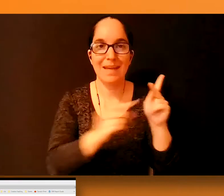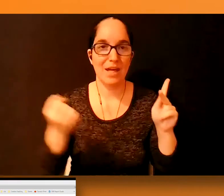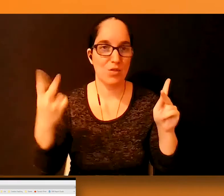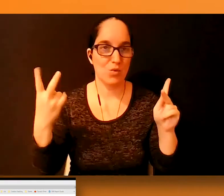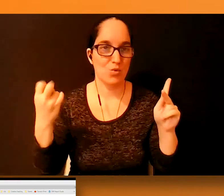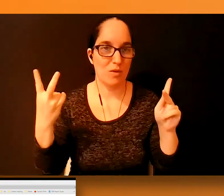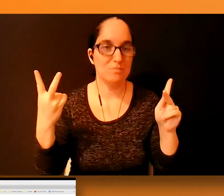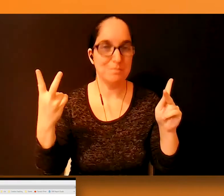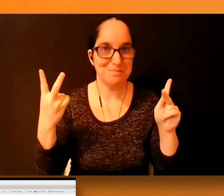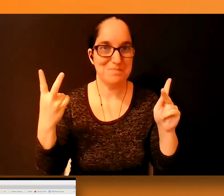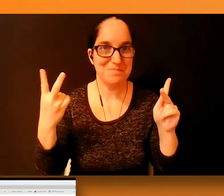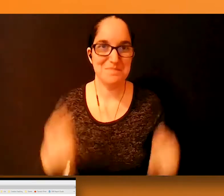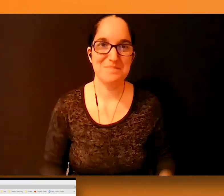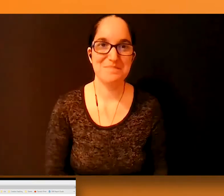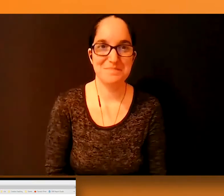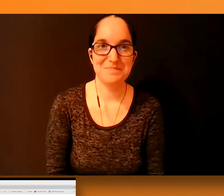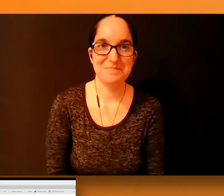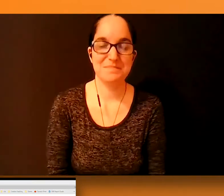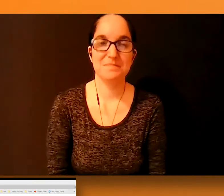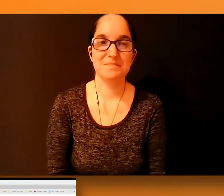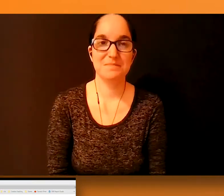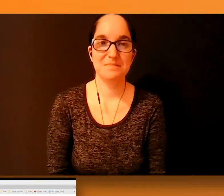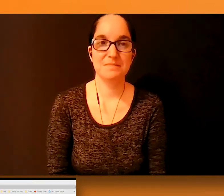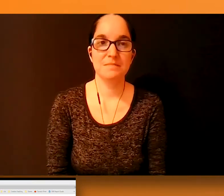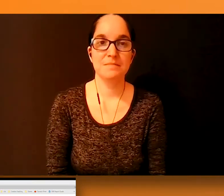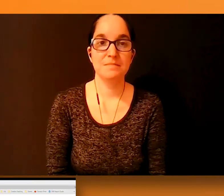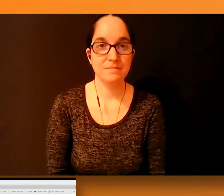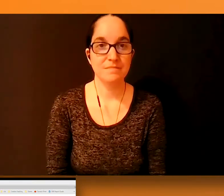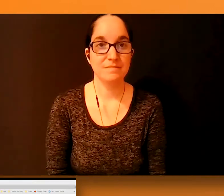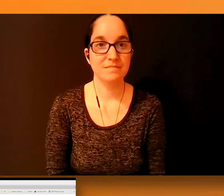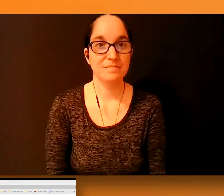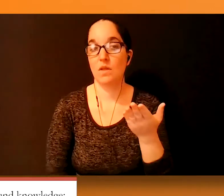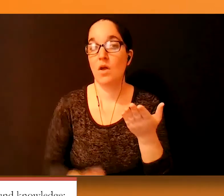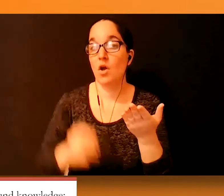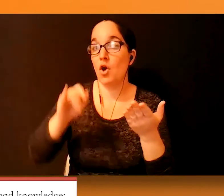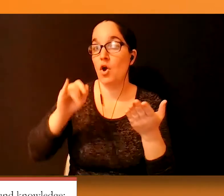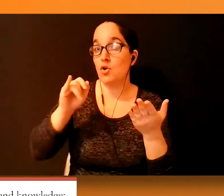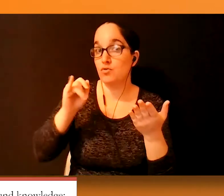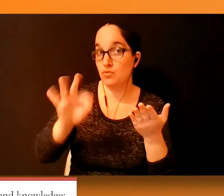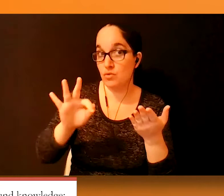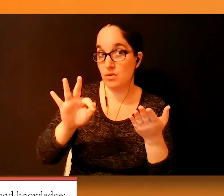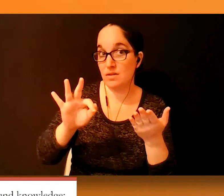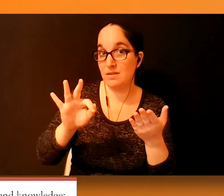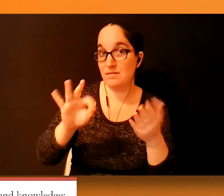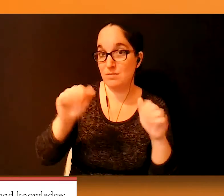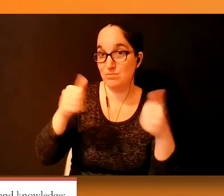because they're just so common in K through 12. So, if you're gonna do this background knowledge thing,